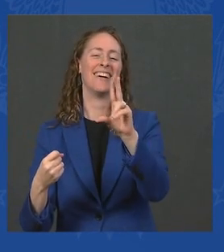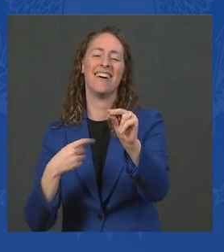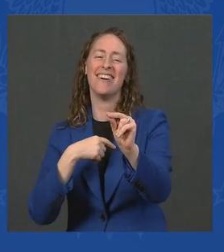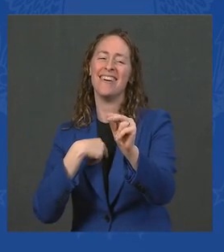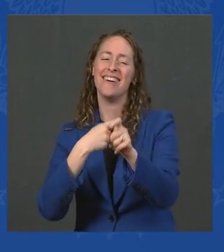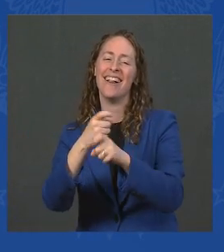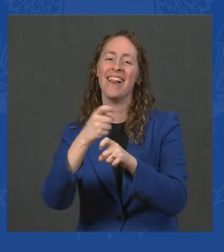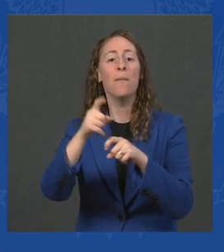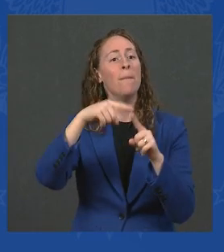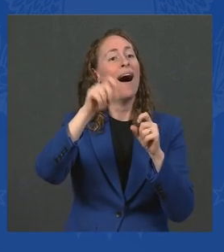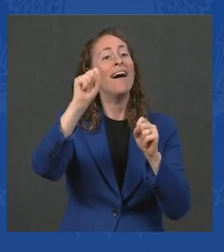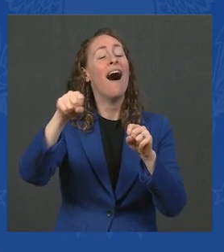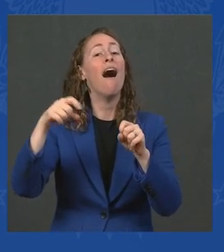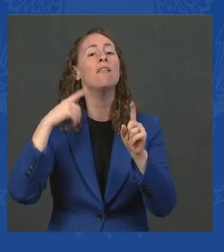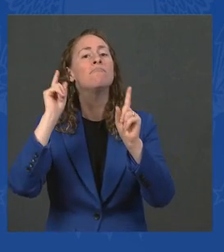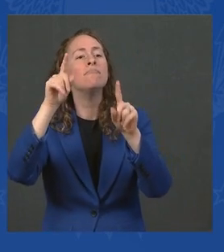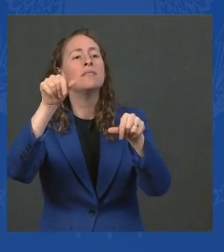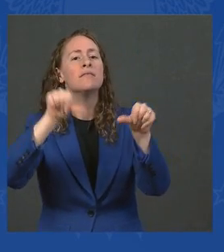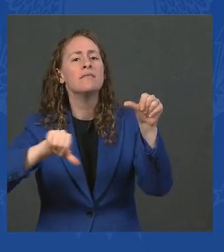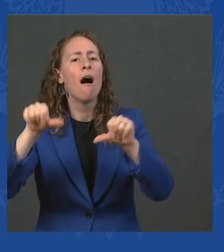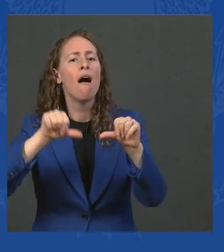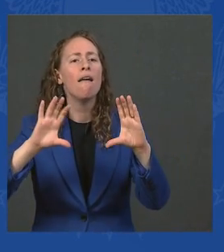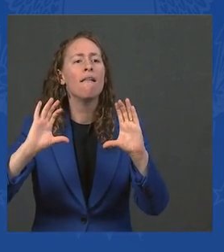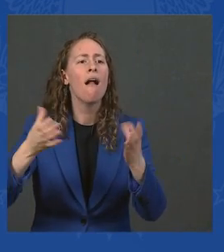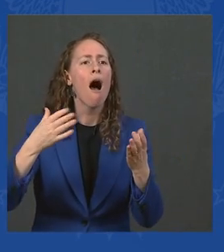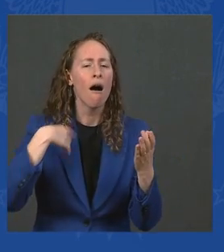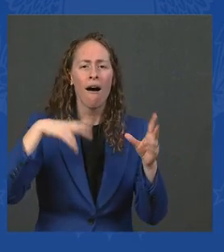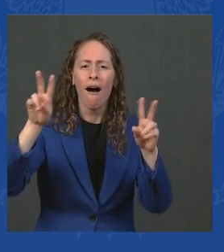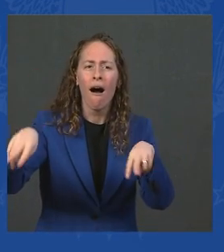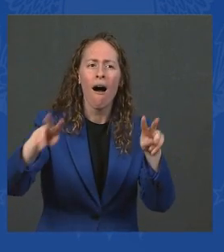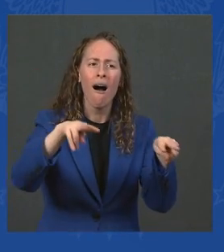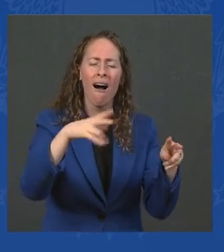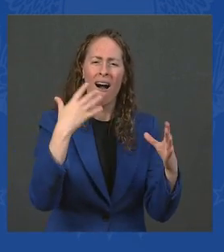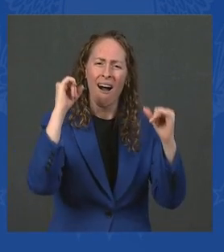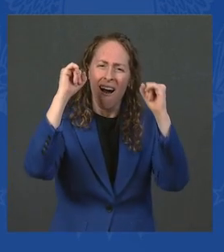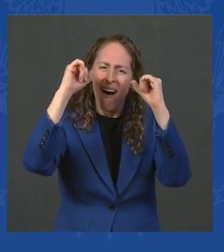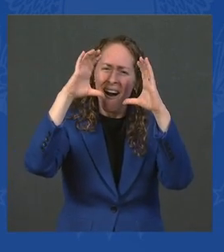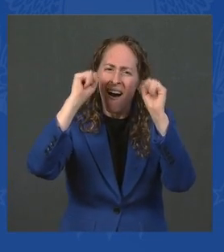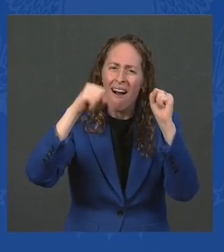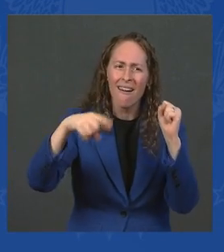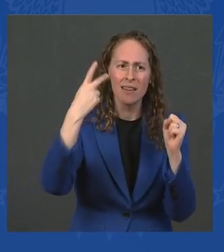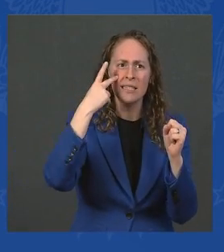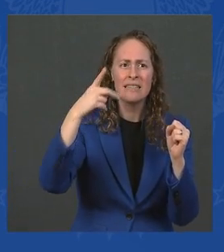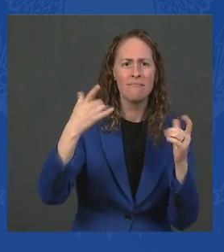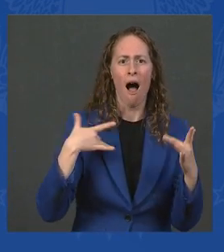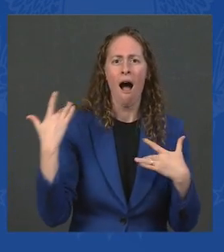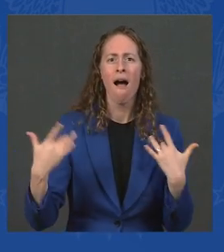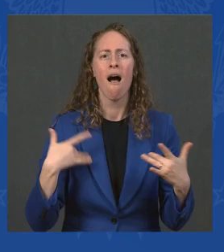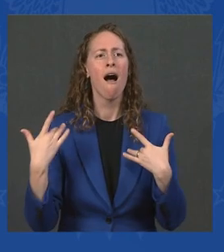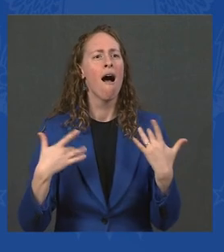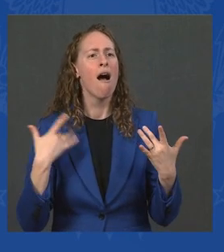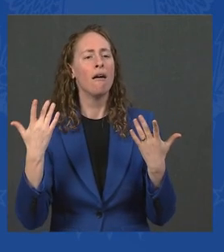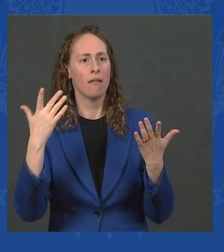It's amazing -- and you saw it, Mayor -- it's amazing these kids are excited about building a vehicle that can land on the Moon.